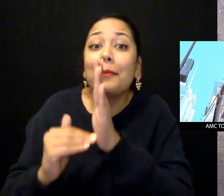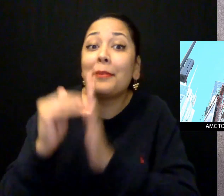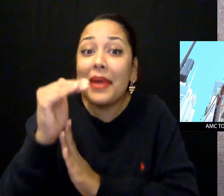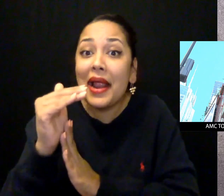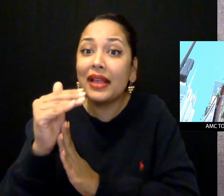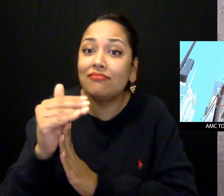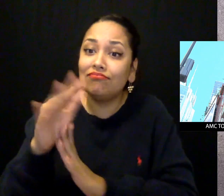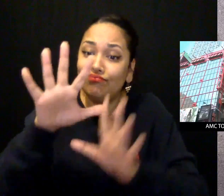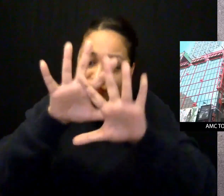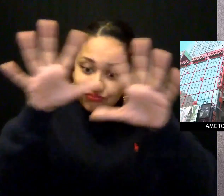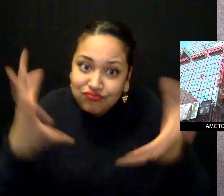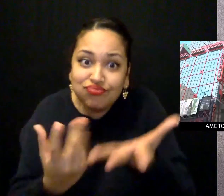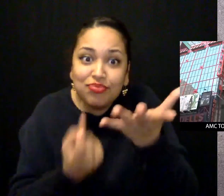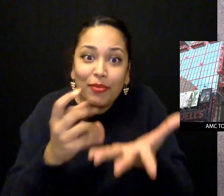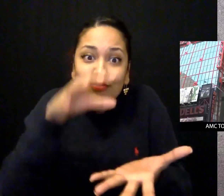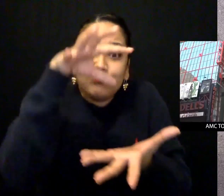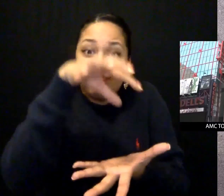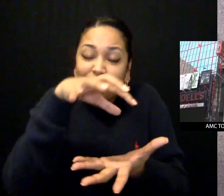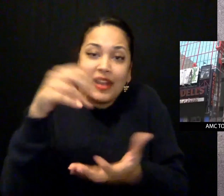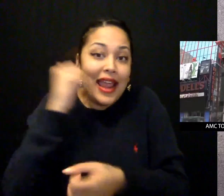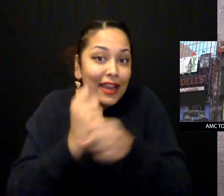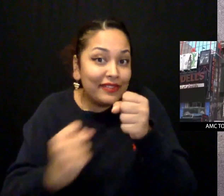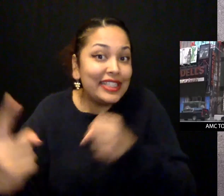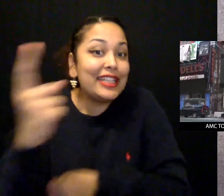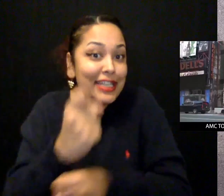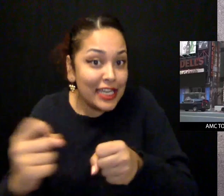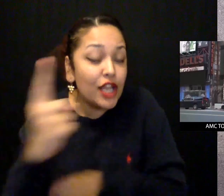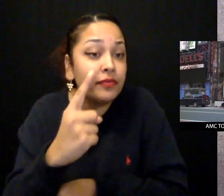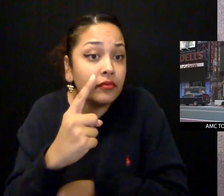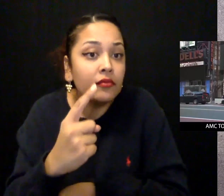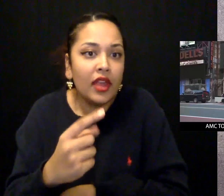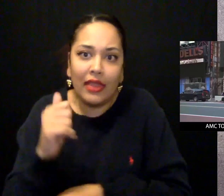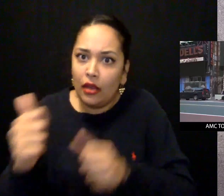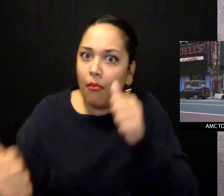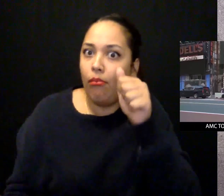AMC claims it sells up to 52 million bags of popcorn each year